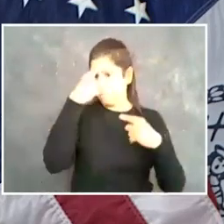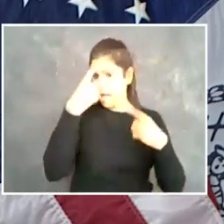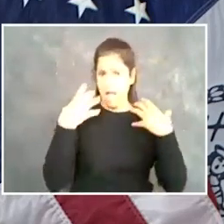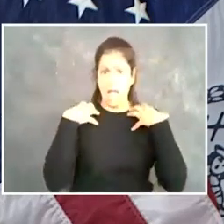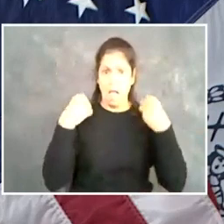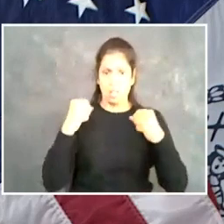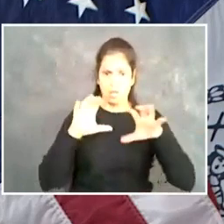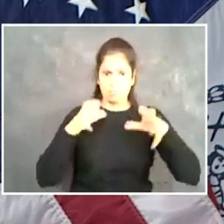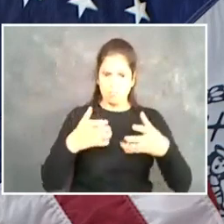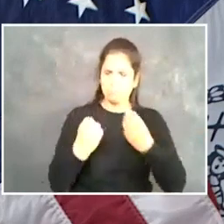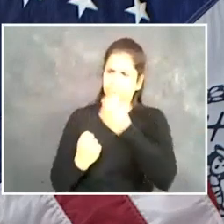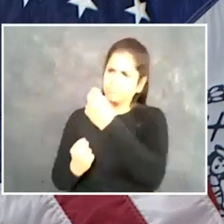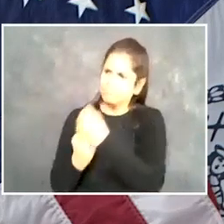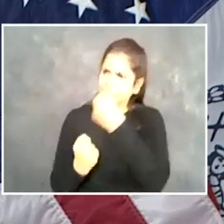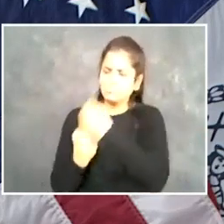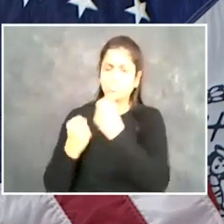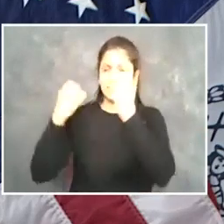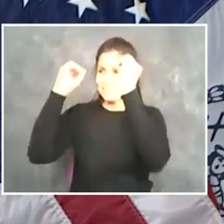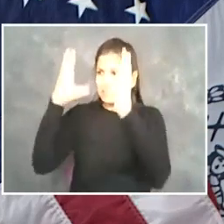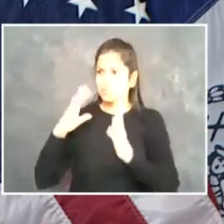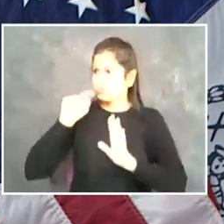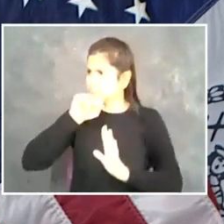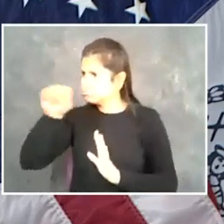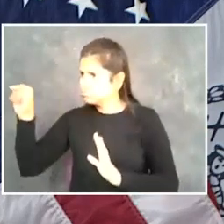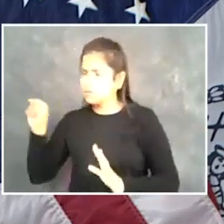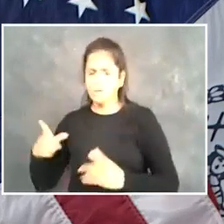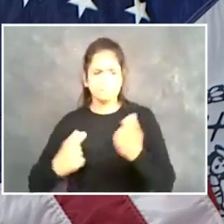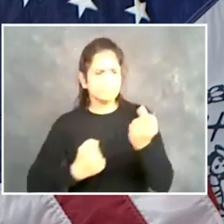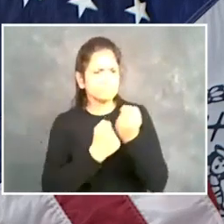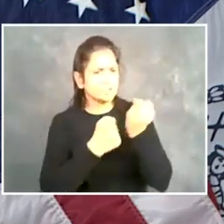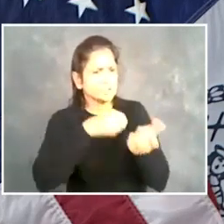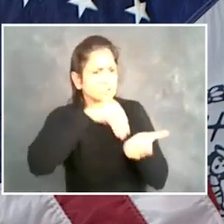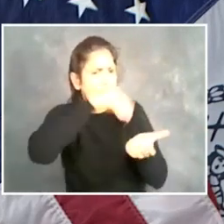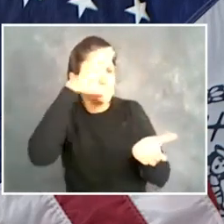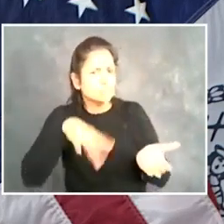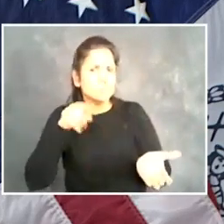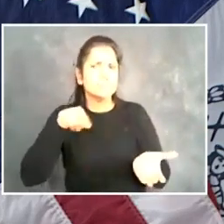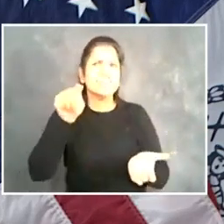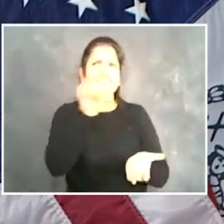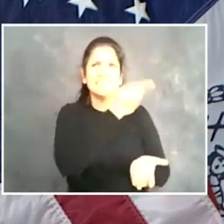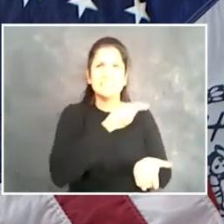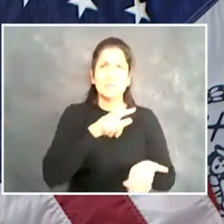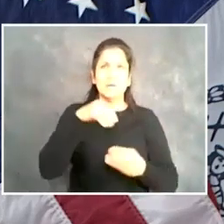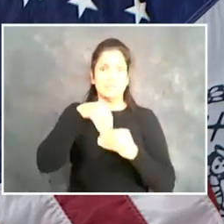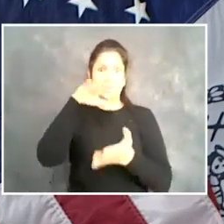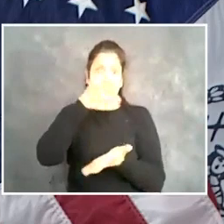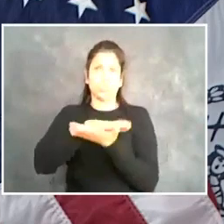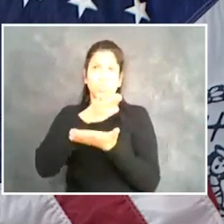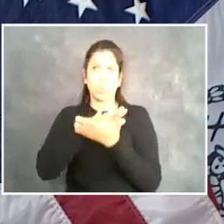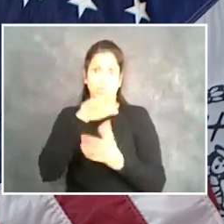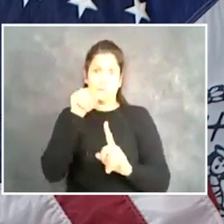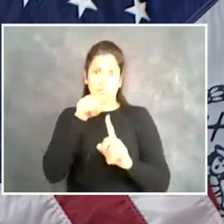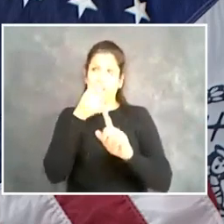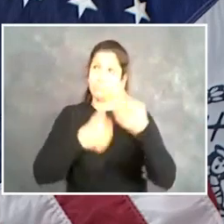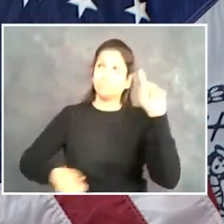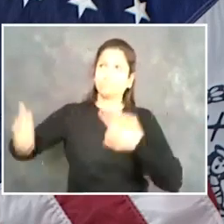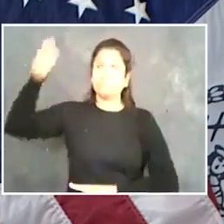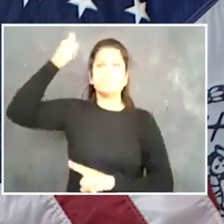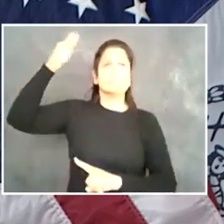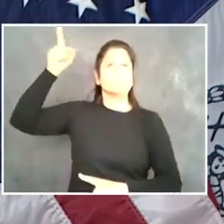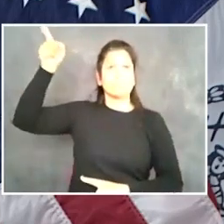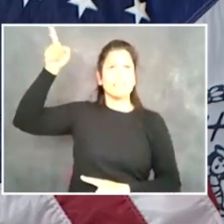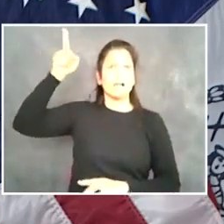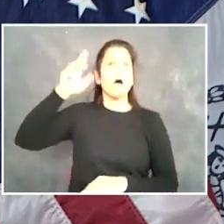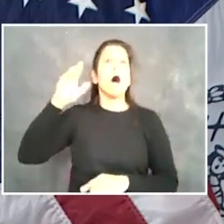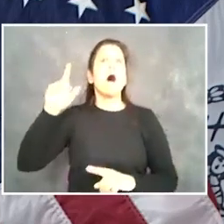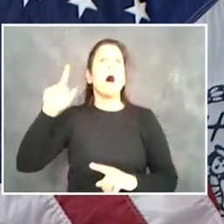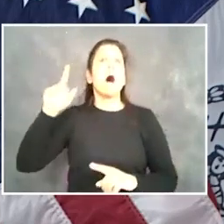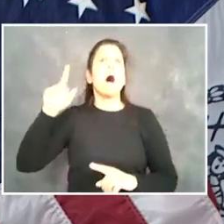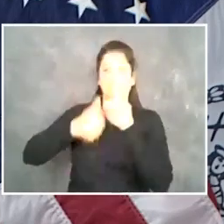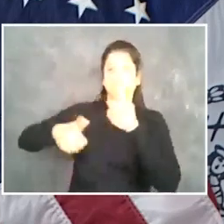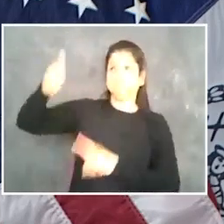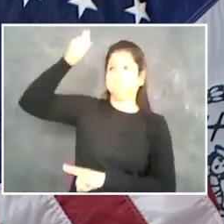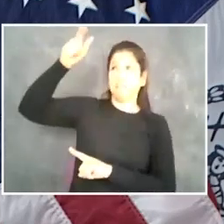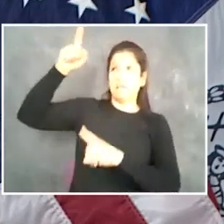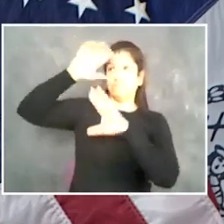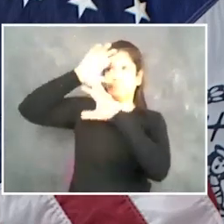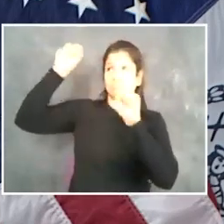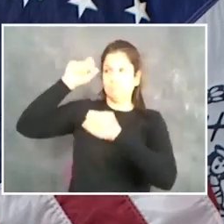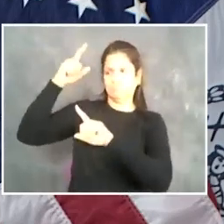WITH THE FIRST LADY, THE FIRST